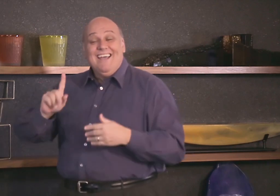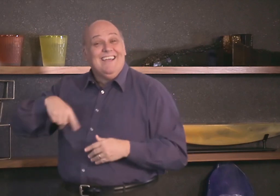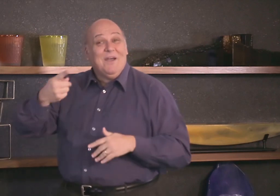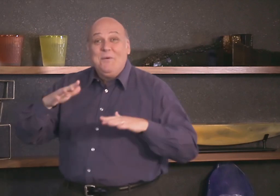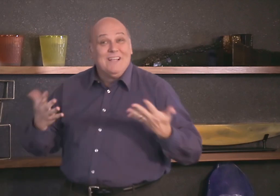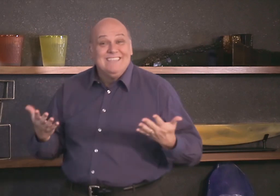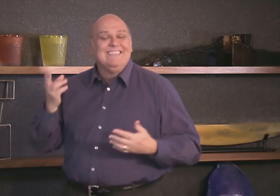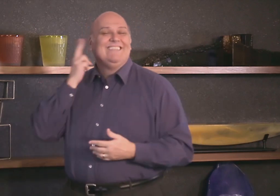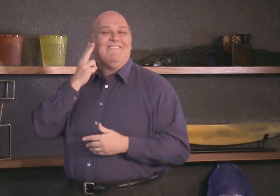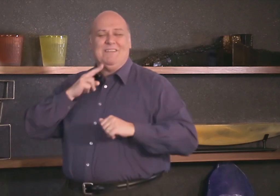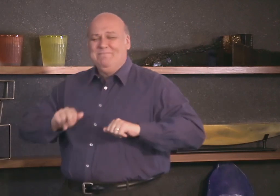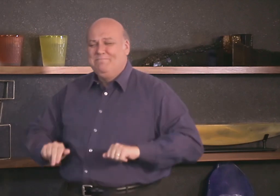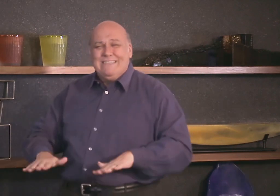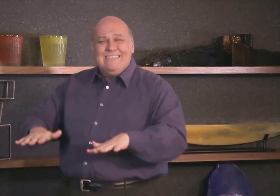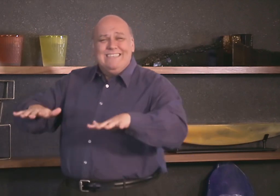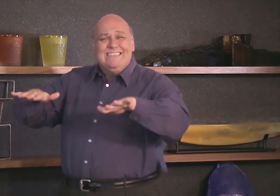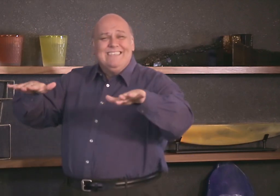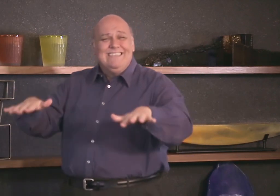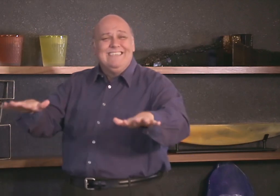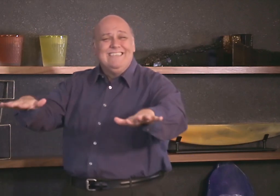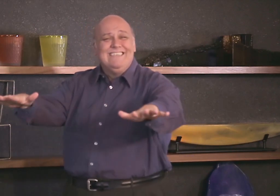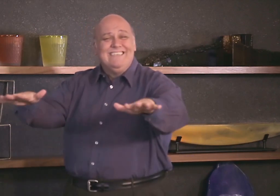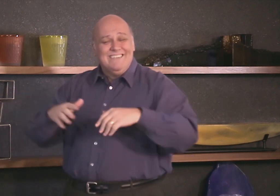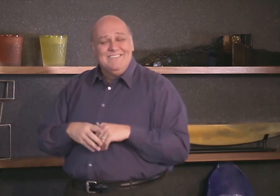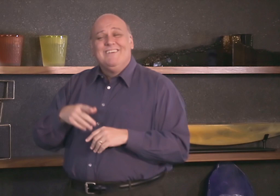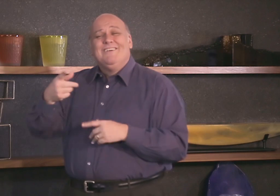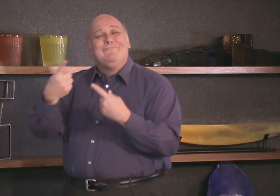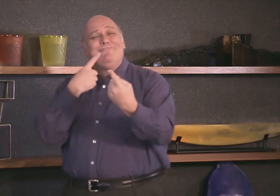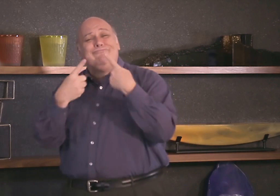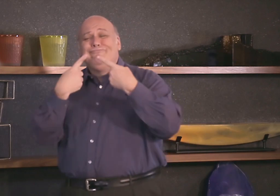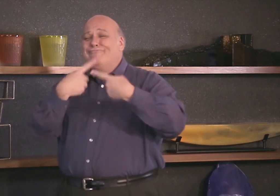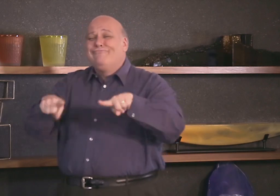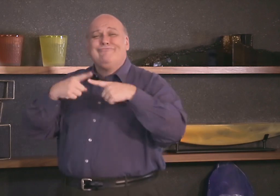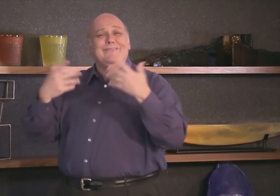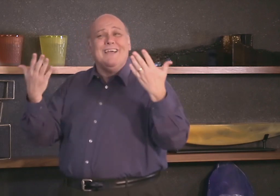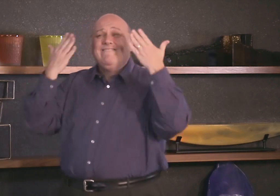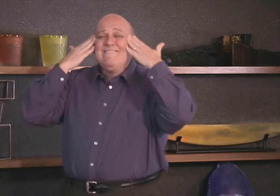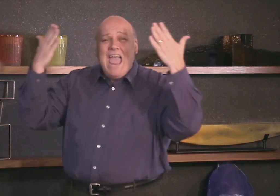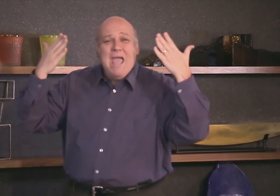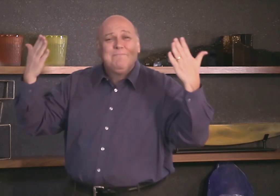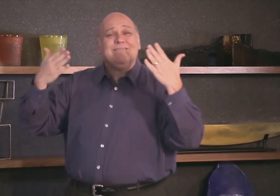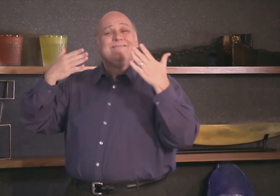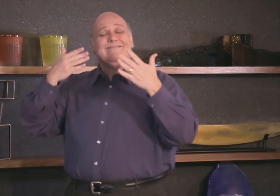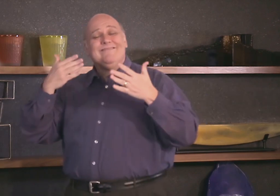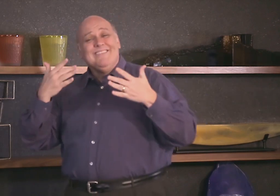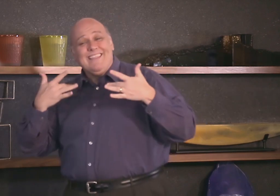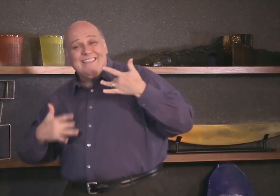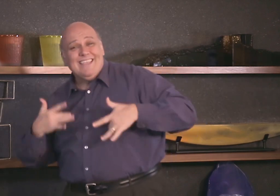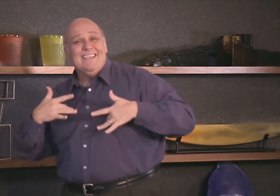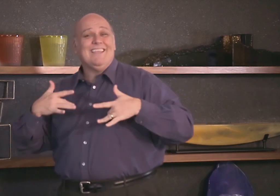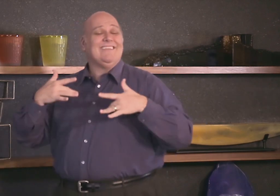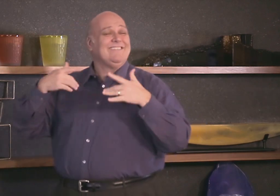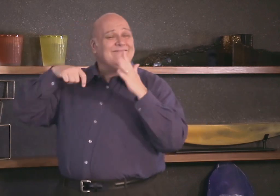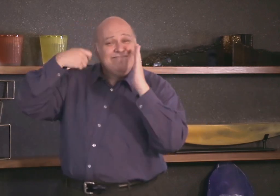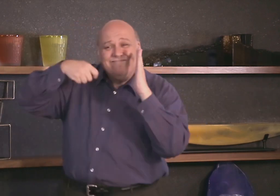It's time for Deafbeat! Stories from the world of entertainment - famous people in theater, films,